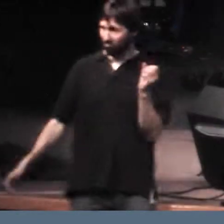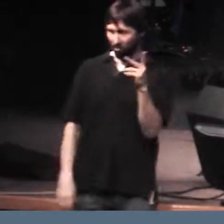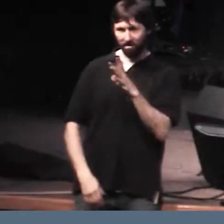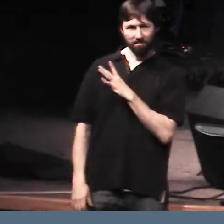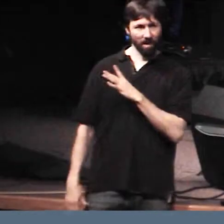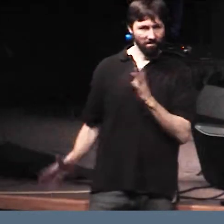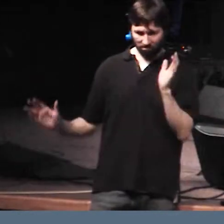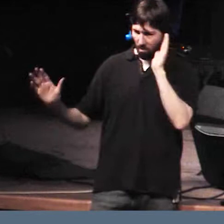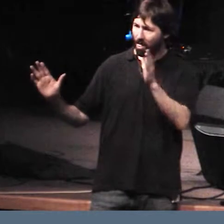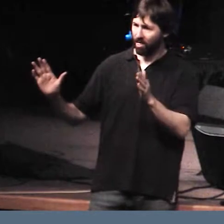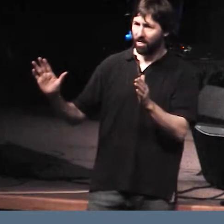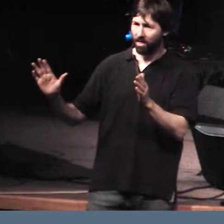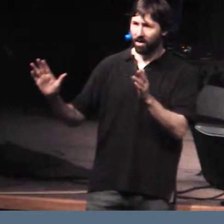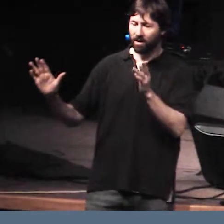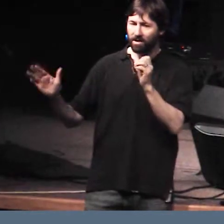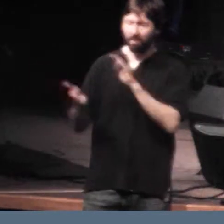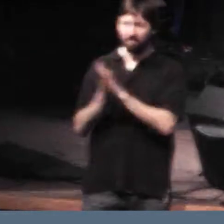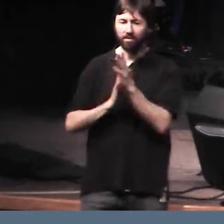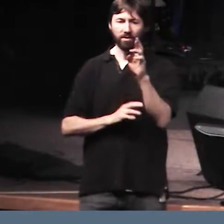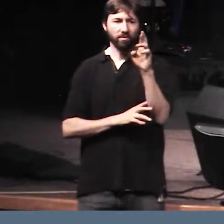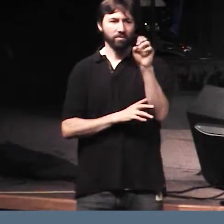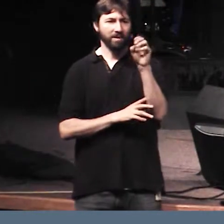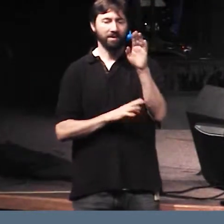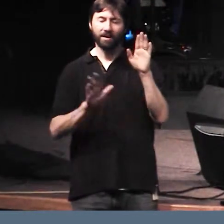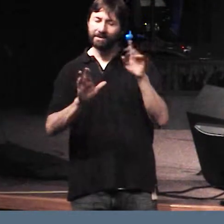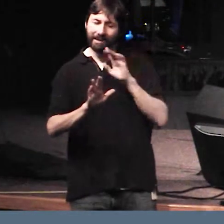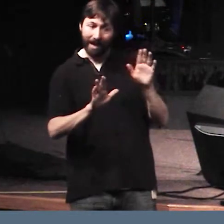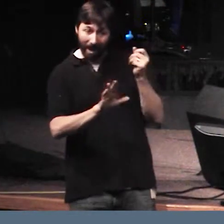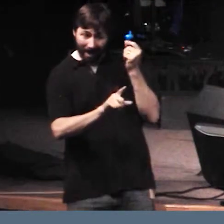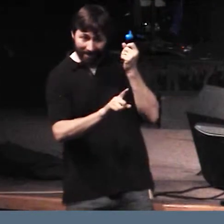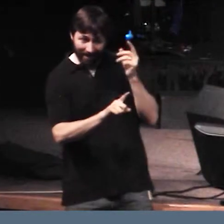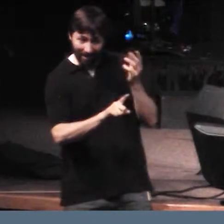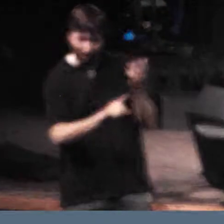and so he's going to become the redeemer and then Boaz stops and says now understand with that